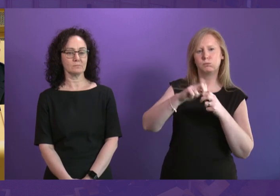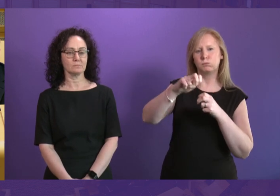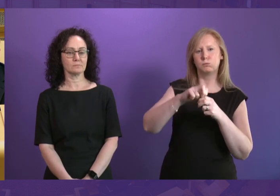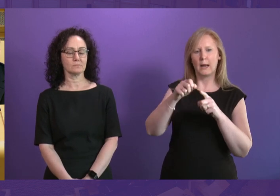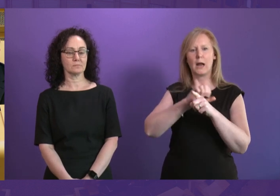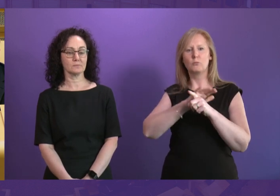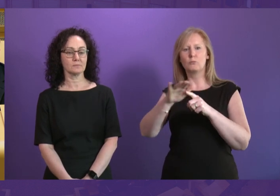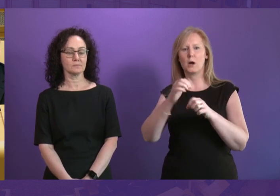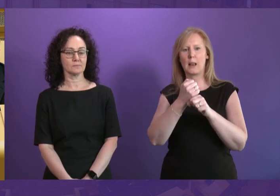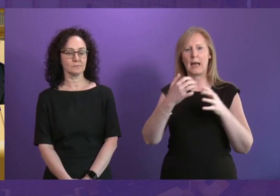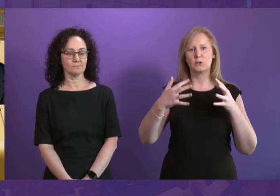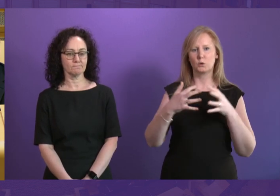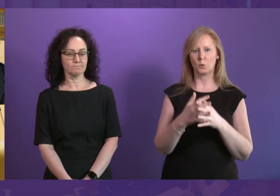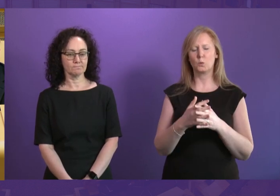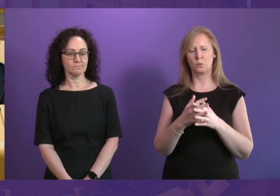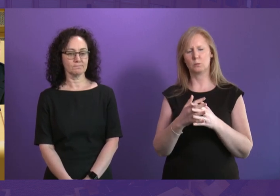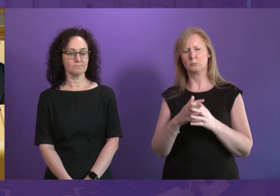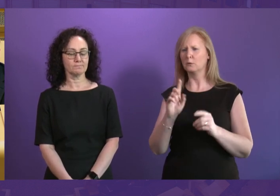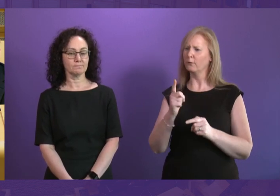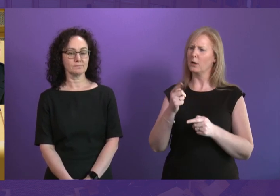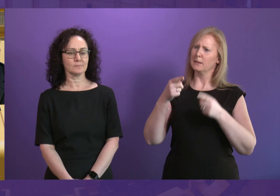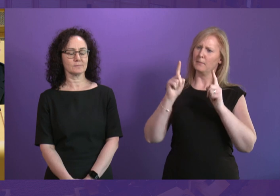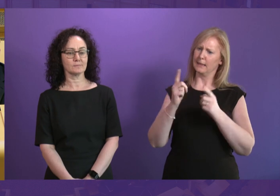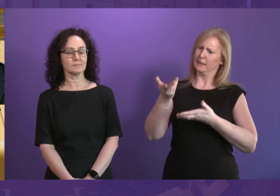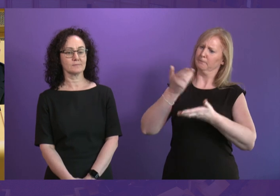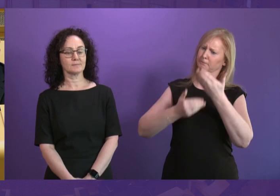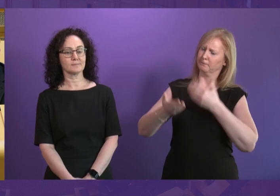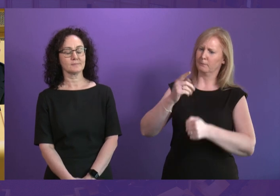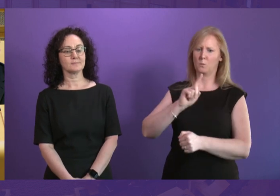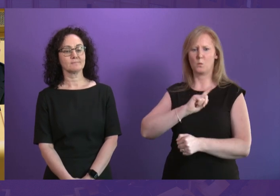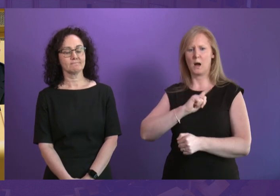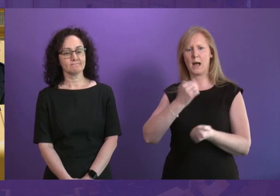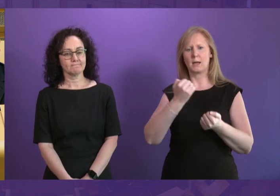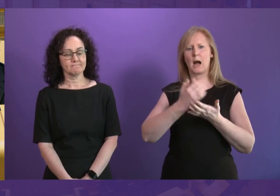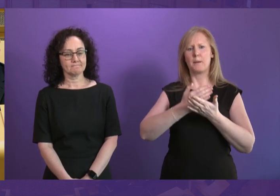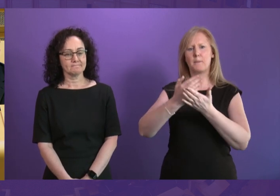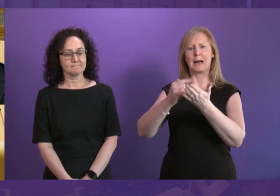Can the First Minister explain to them why a car park tax imposed on them by a local